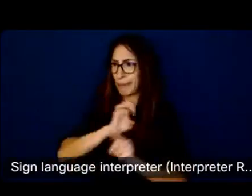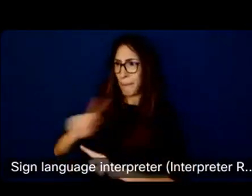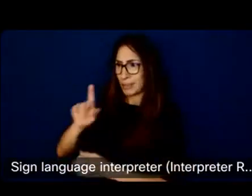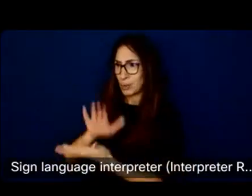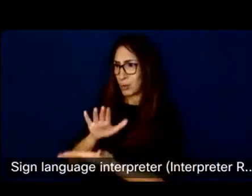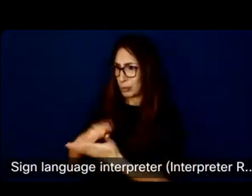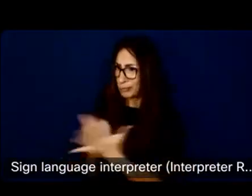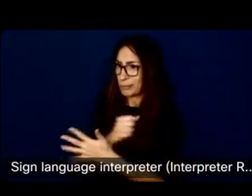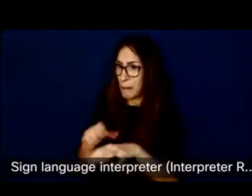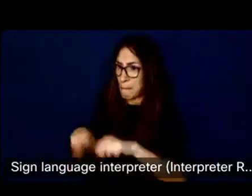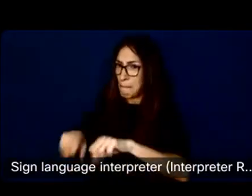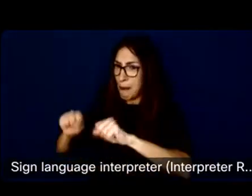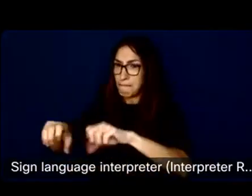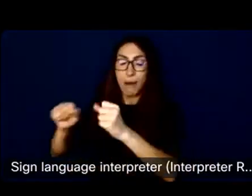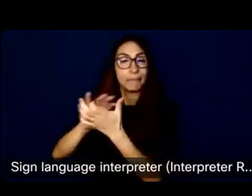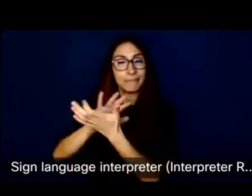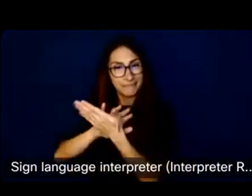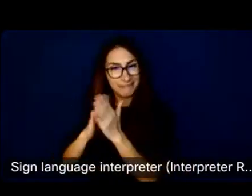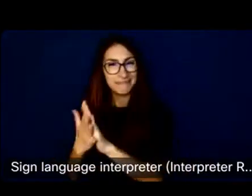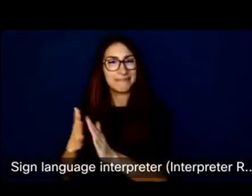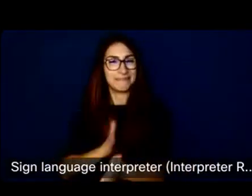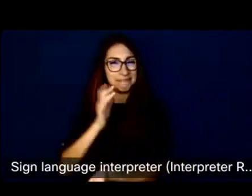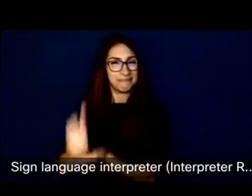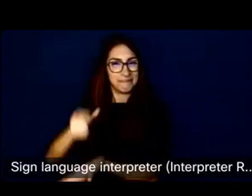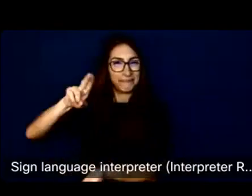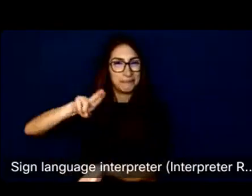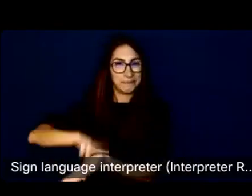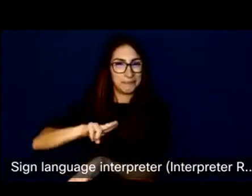work that I'm supposed to be doing. I feel like this is part